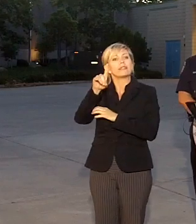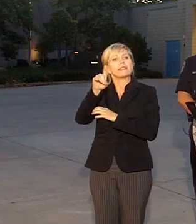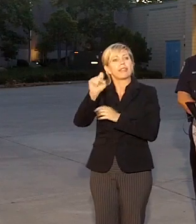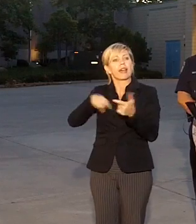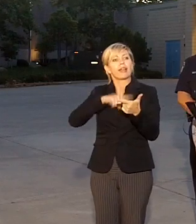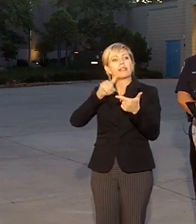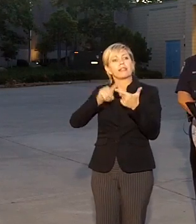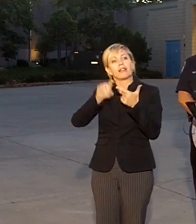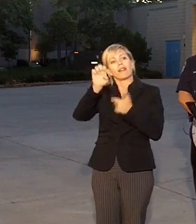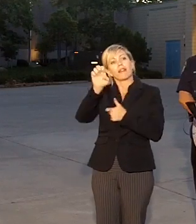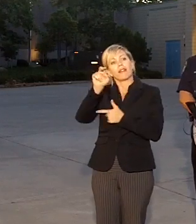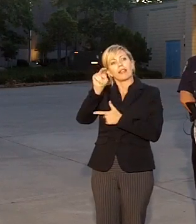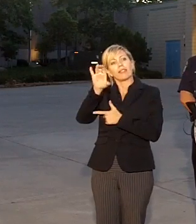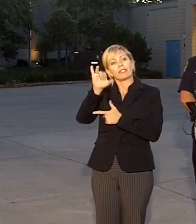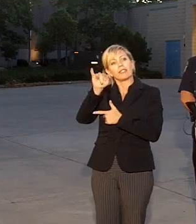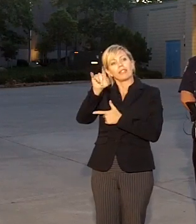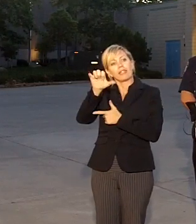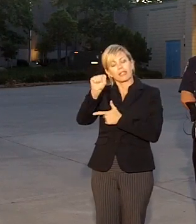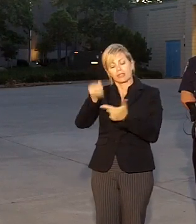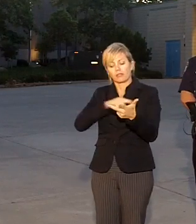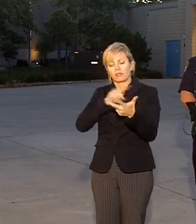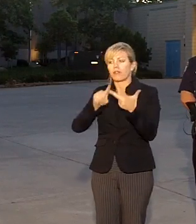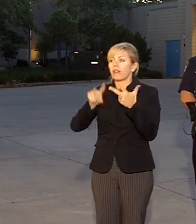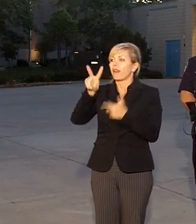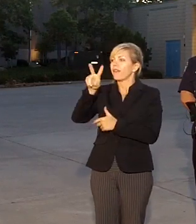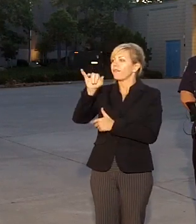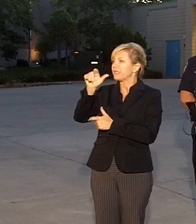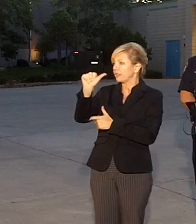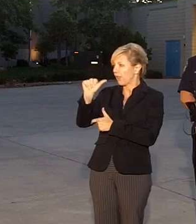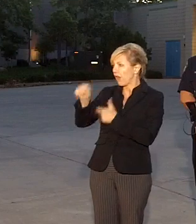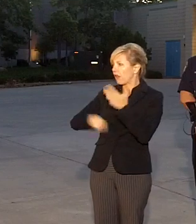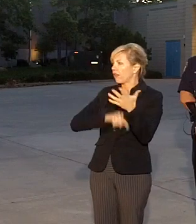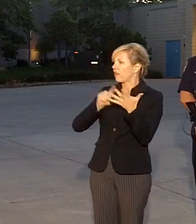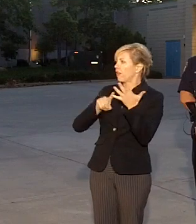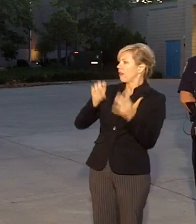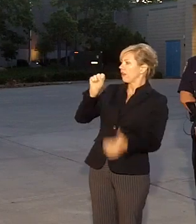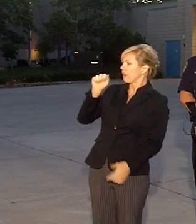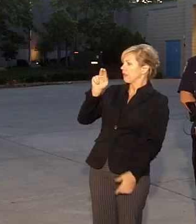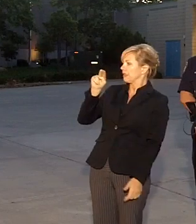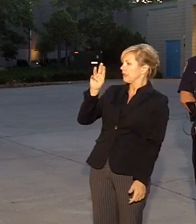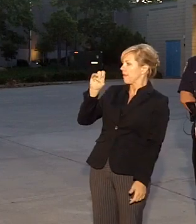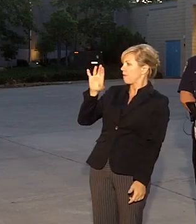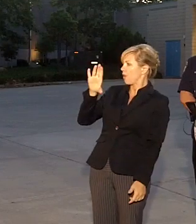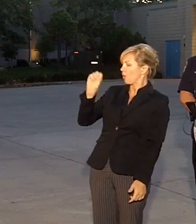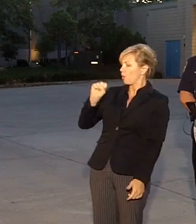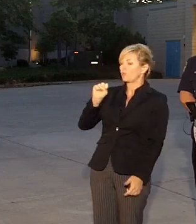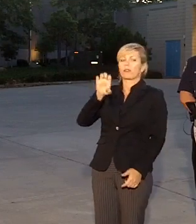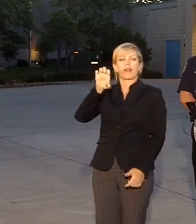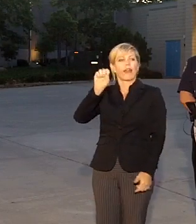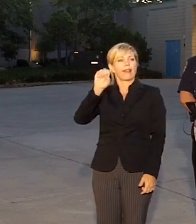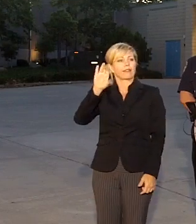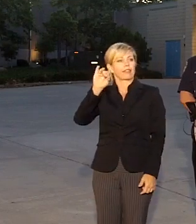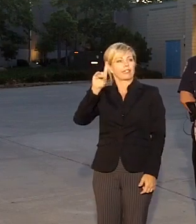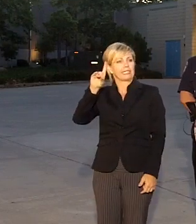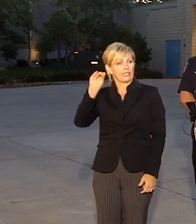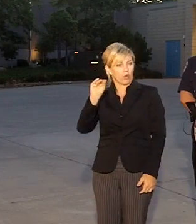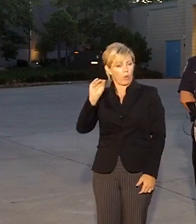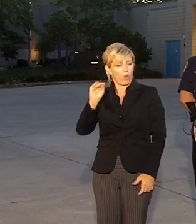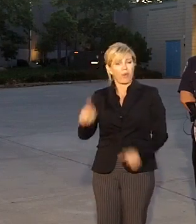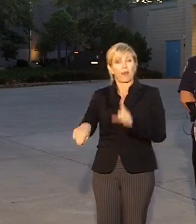marcos escondido we've had actually equipment come from all over the state yesterday afternoon i was